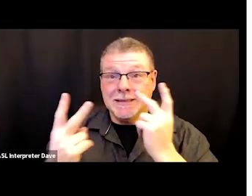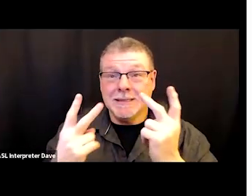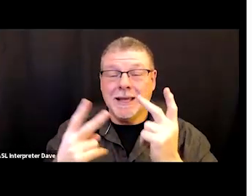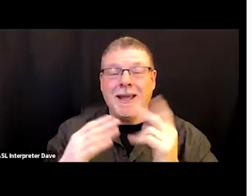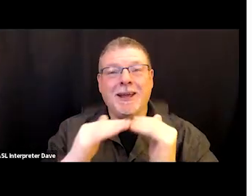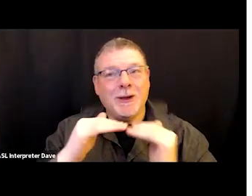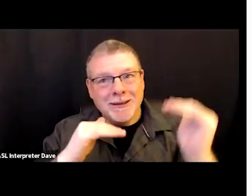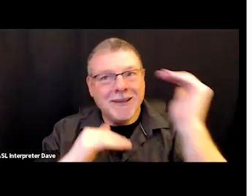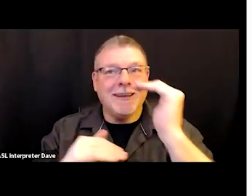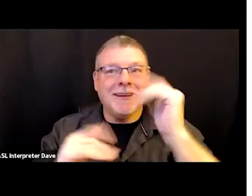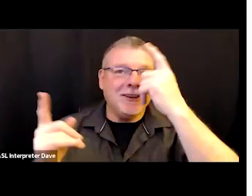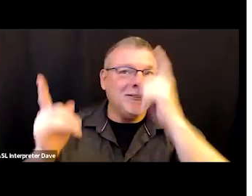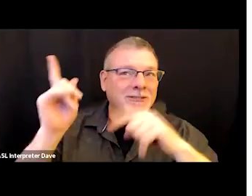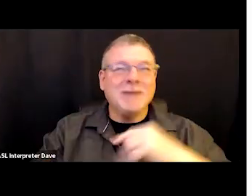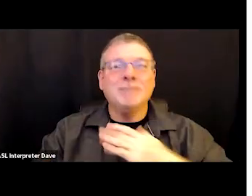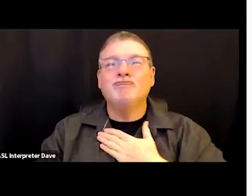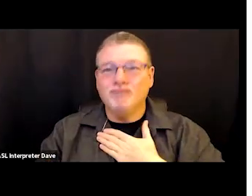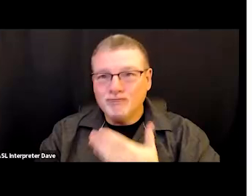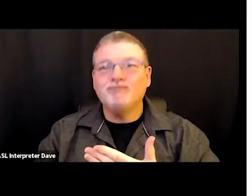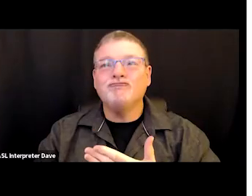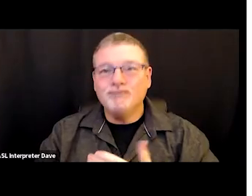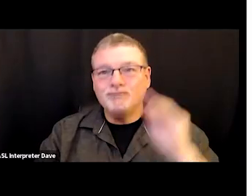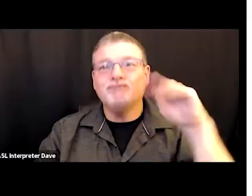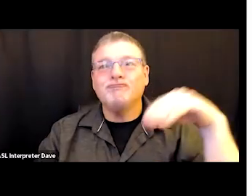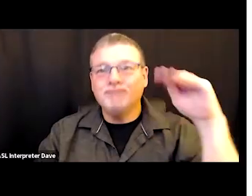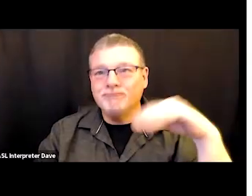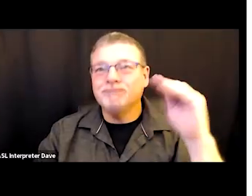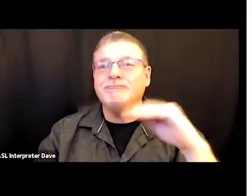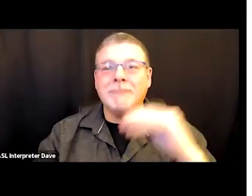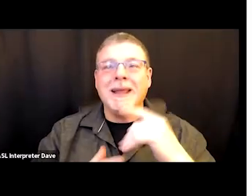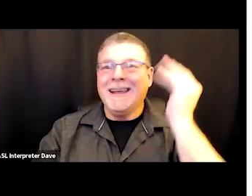and tells staff of what the staff wants to hear,